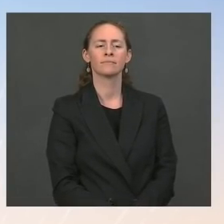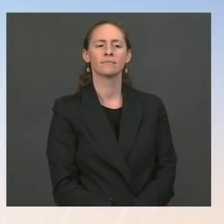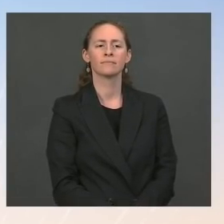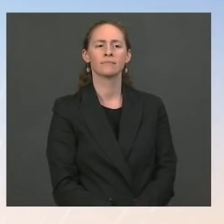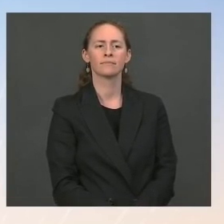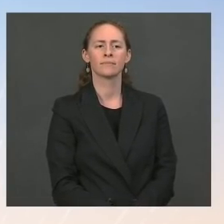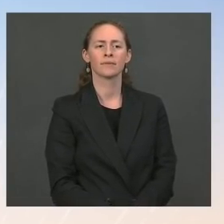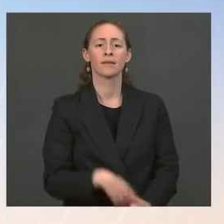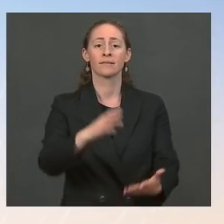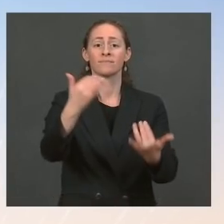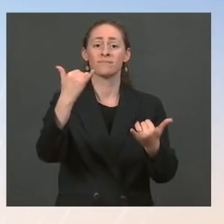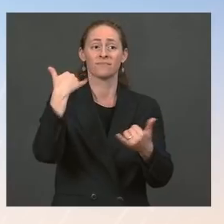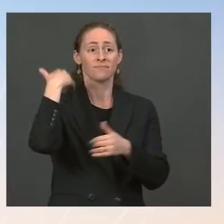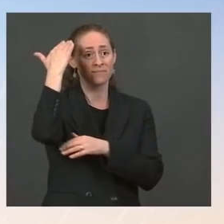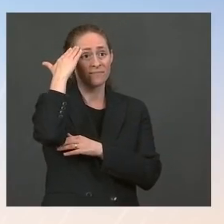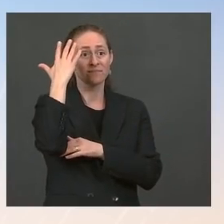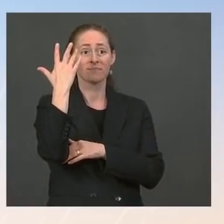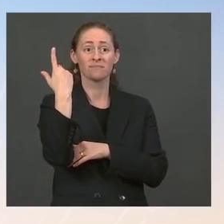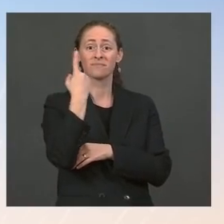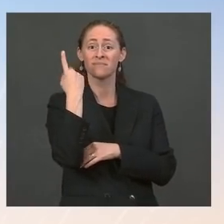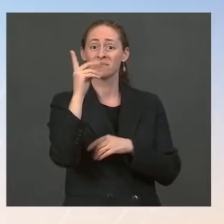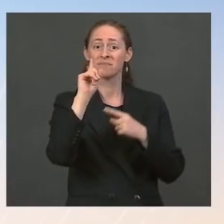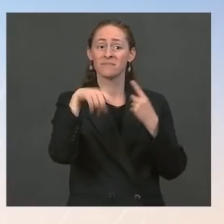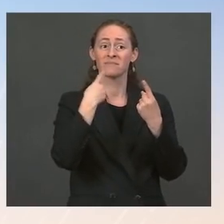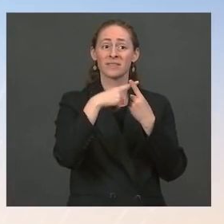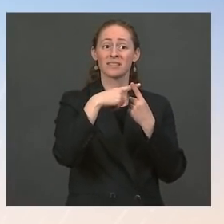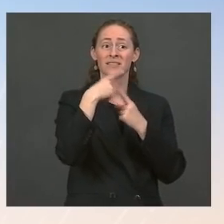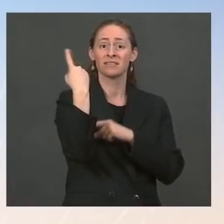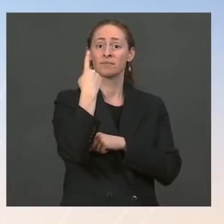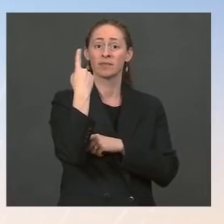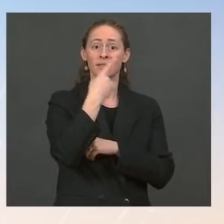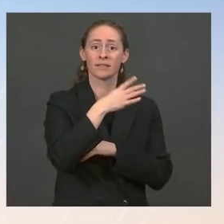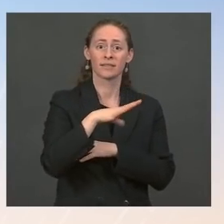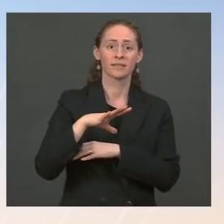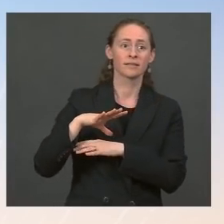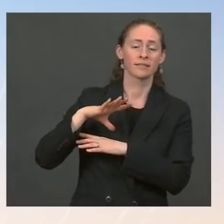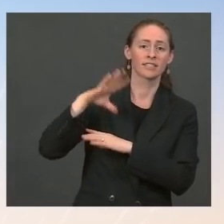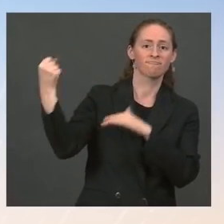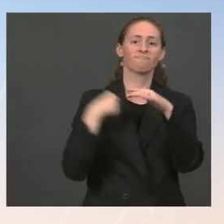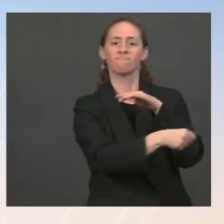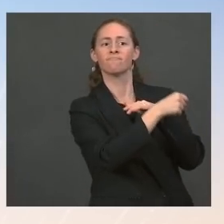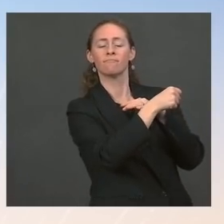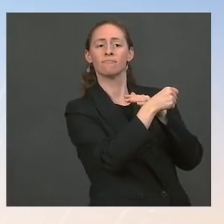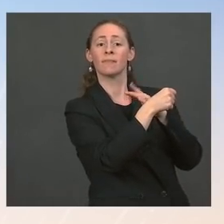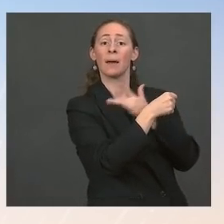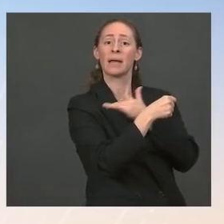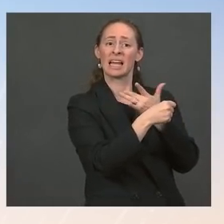to seek ransom are prominent in places like Haiti -- not the only place --